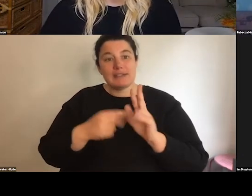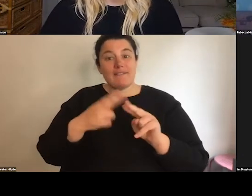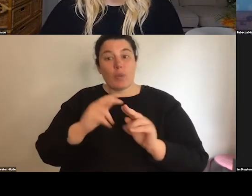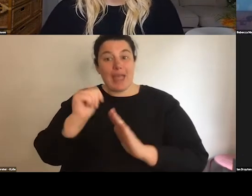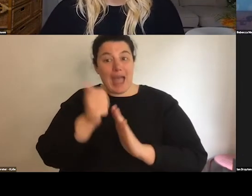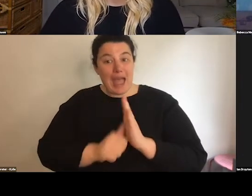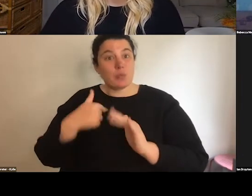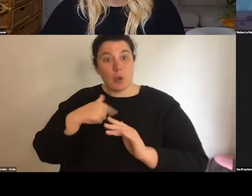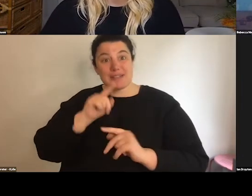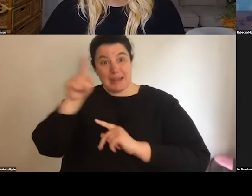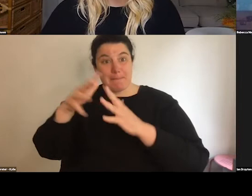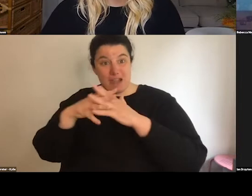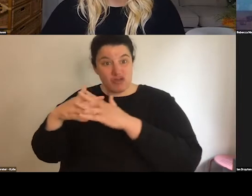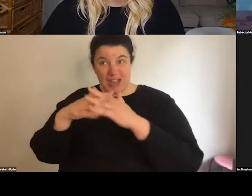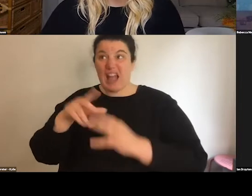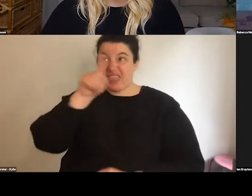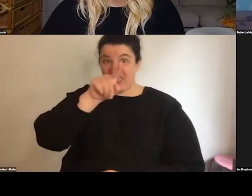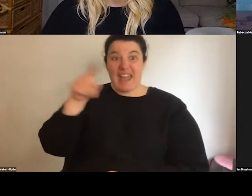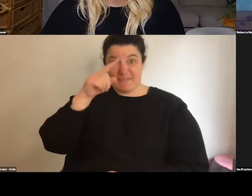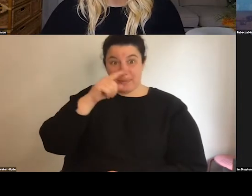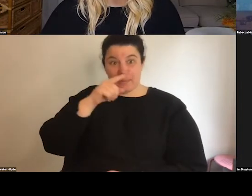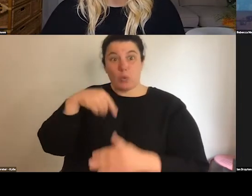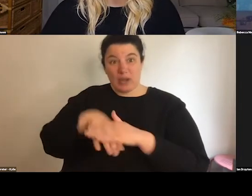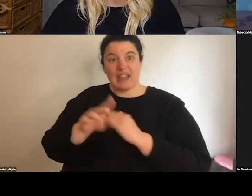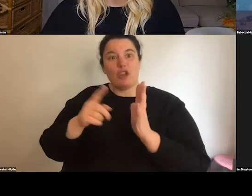and they've got people deployed with the US forces